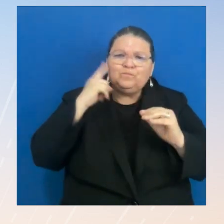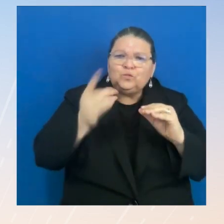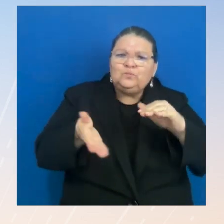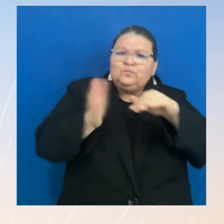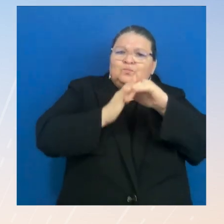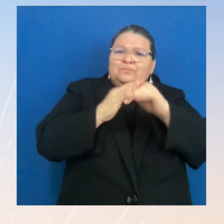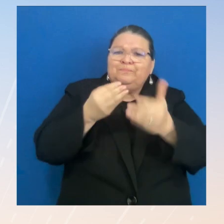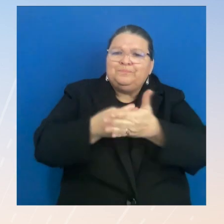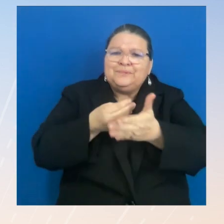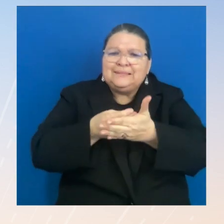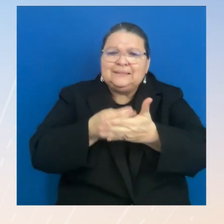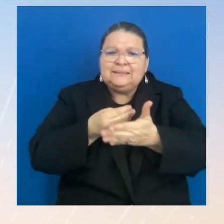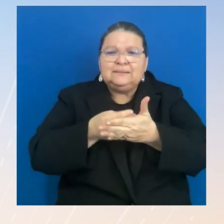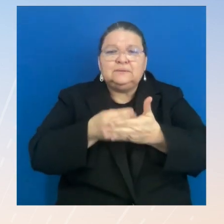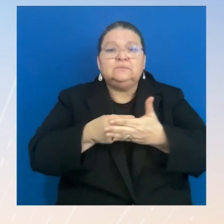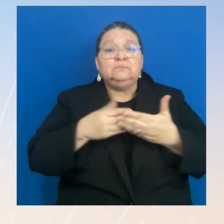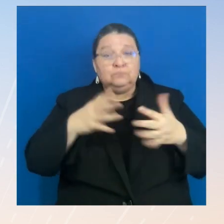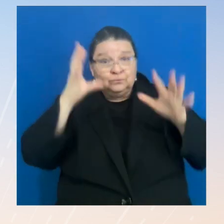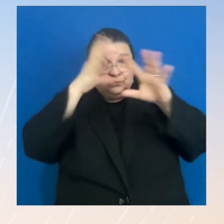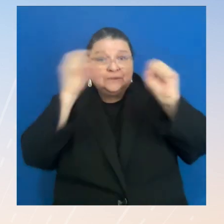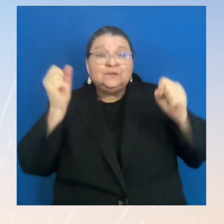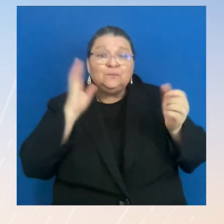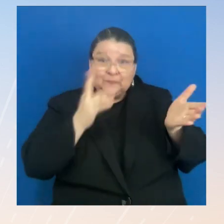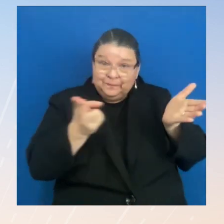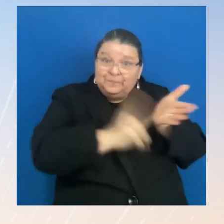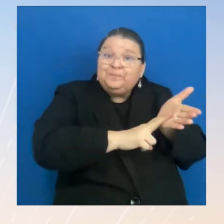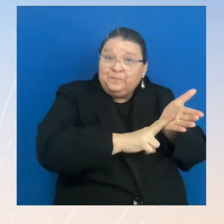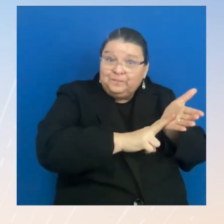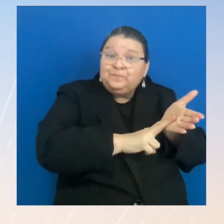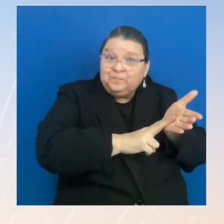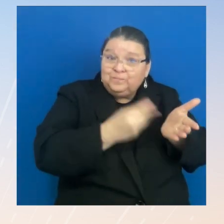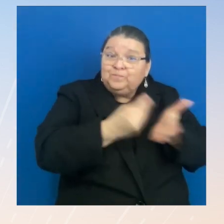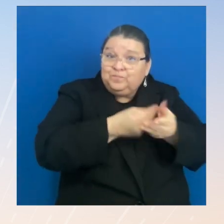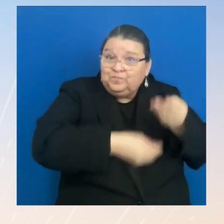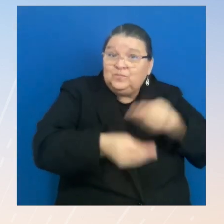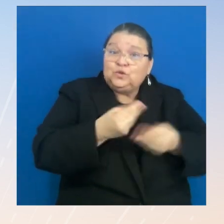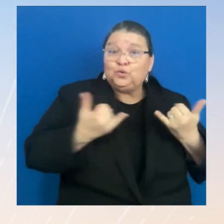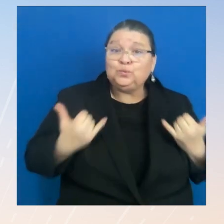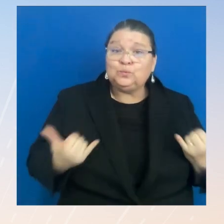which hopefully we'll have more details on in the coming days. Go ahead. The Press: Thank you, Jen.